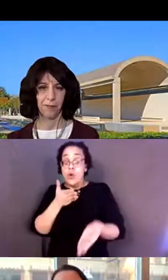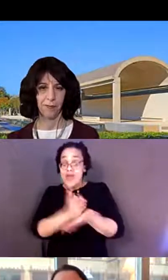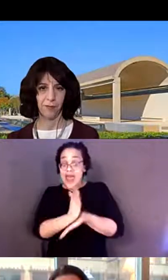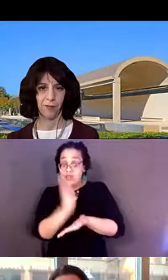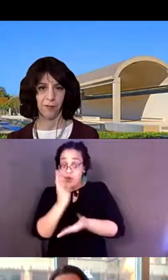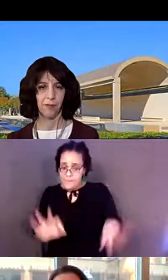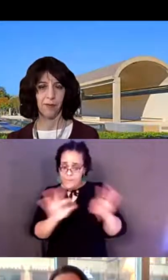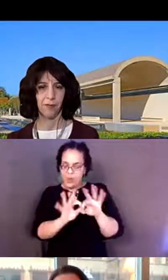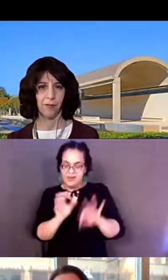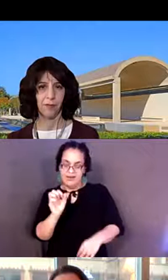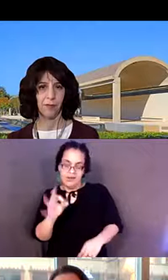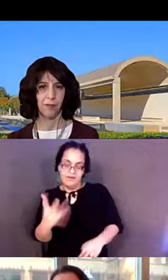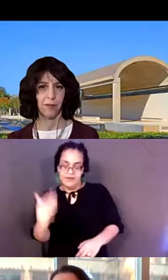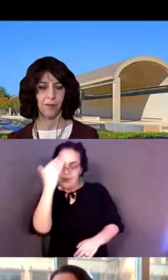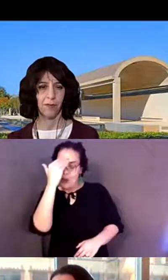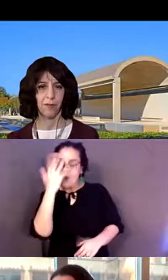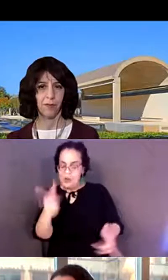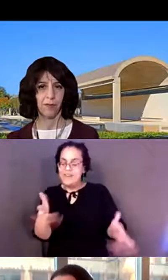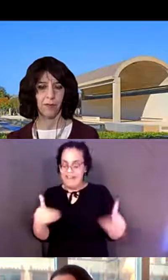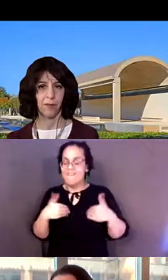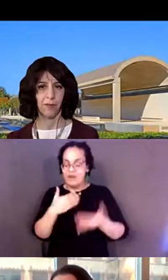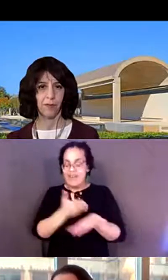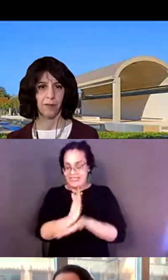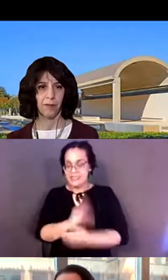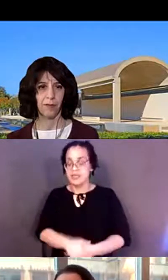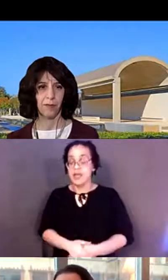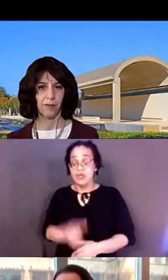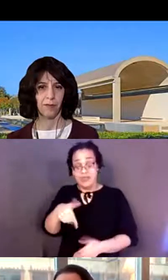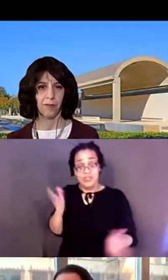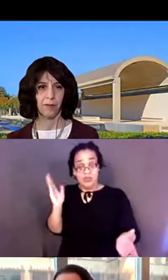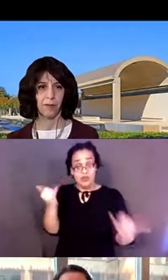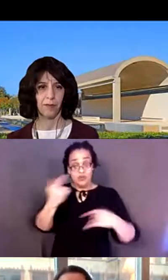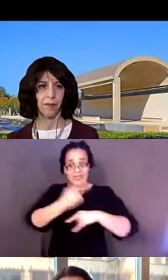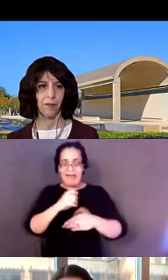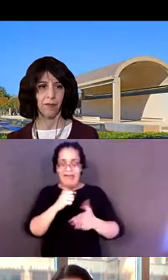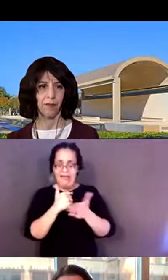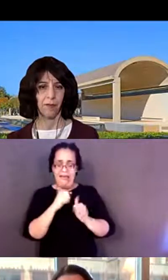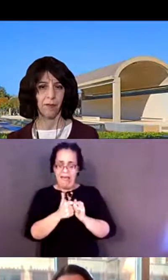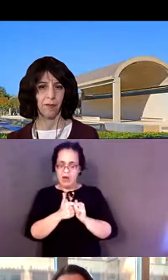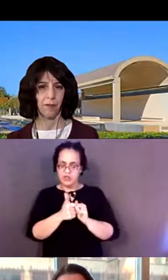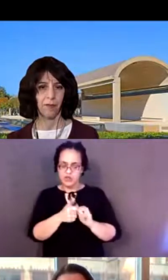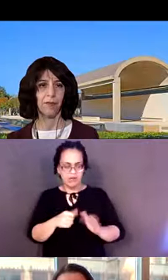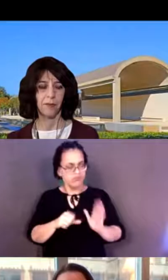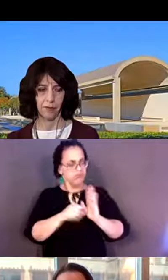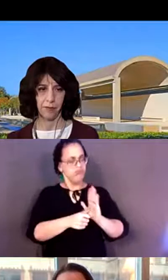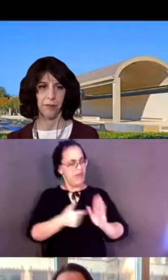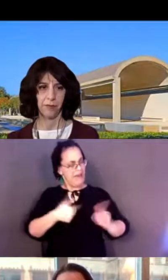know how to enforce them, so this presentation today is about how to enforce them. But what if you don't even